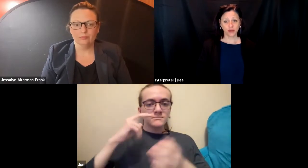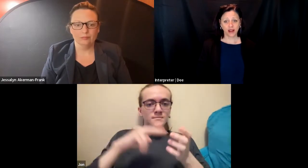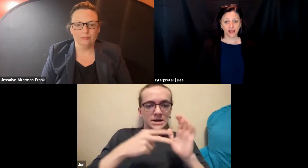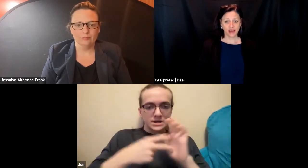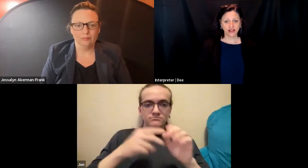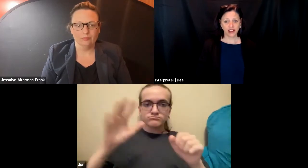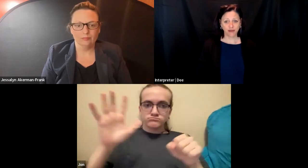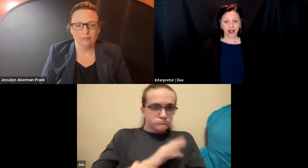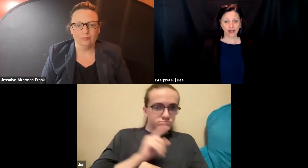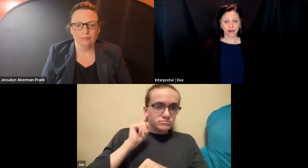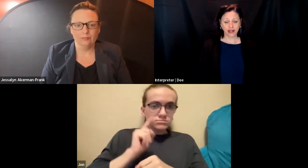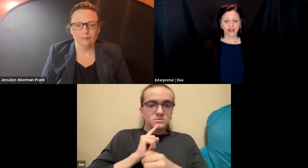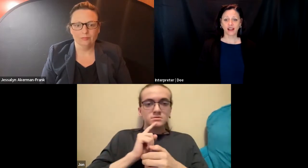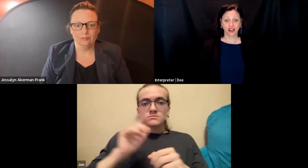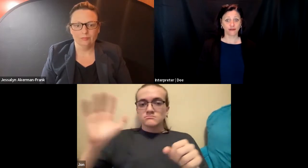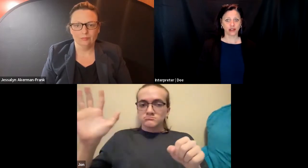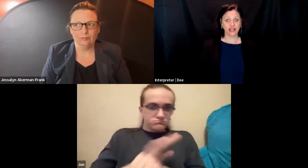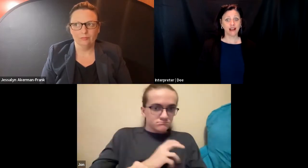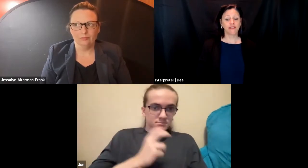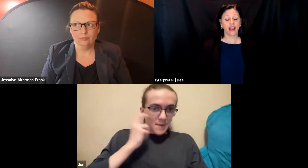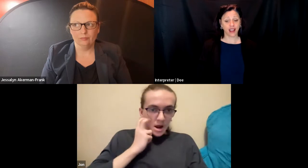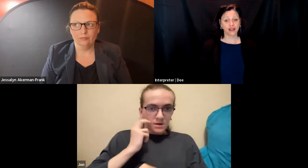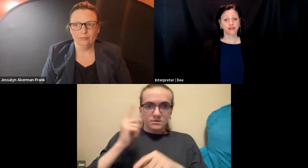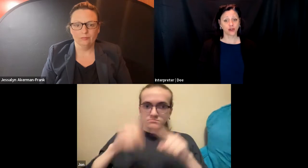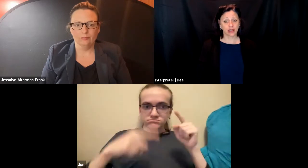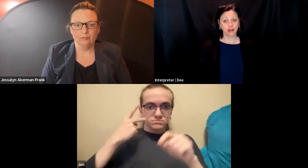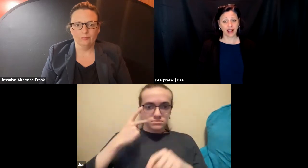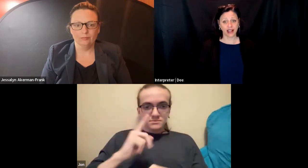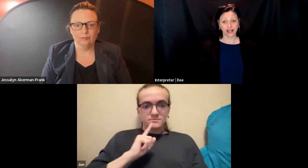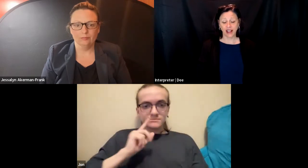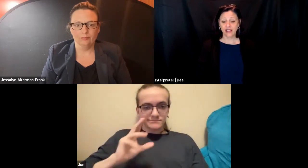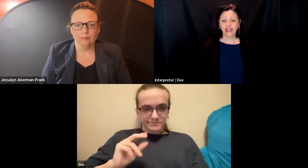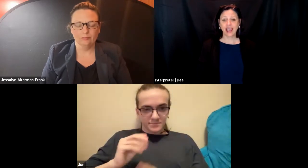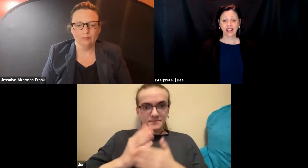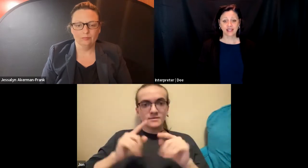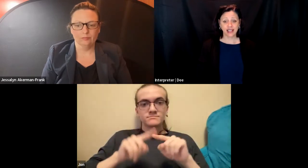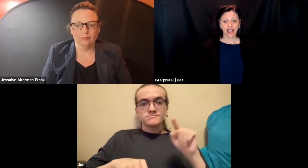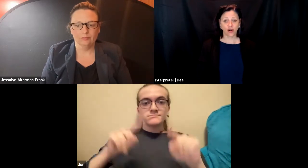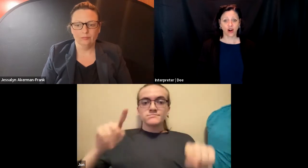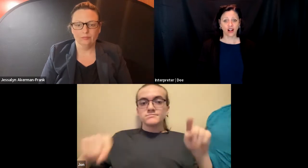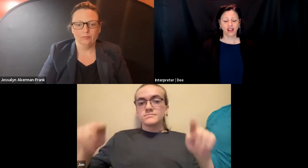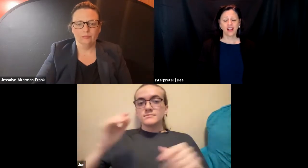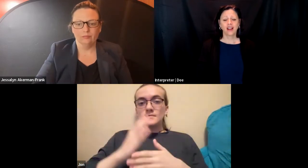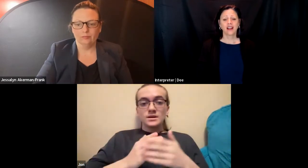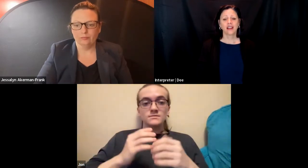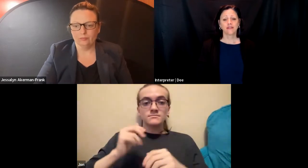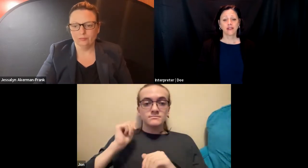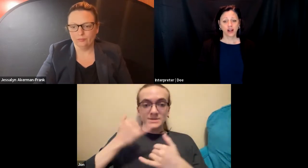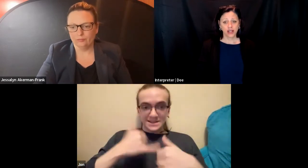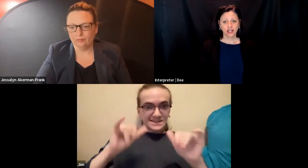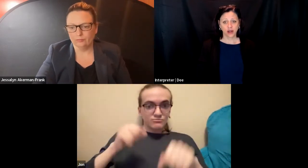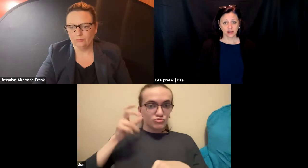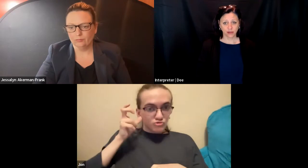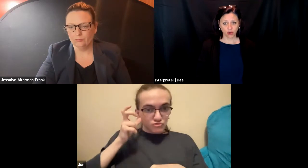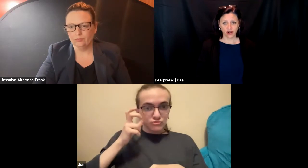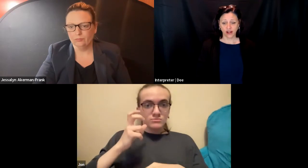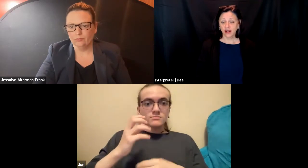A few suggestions of advice.